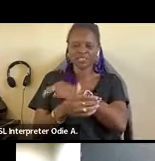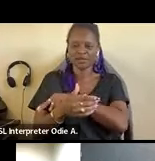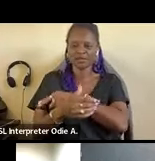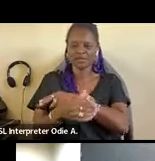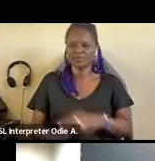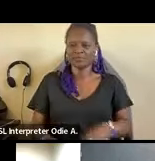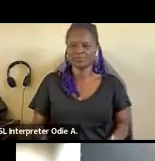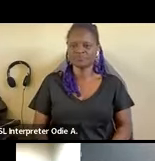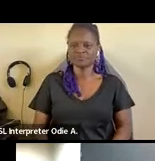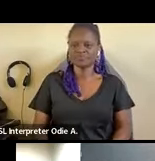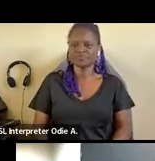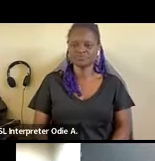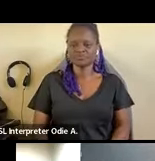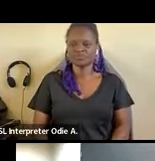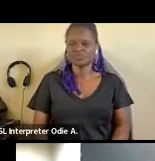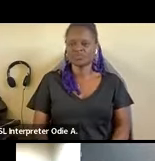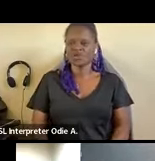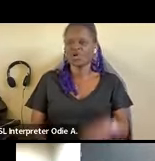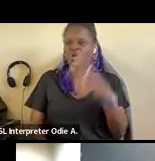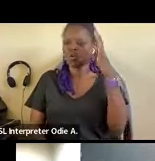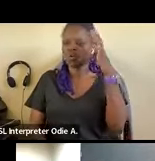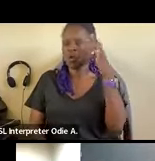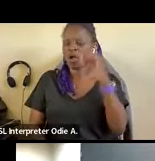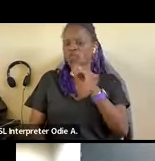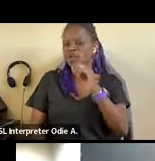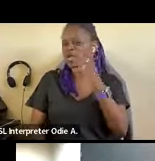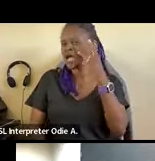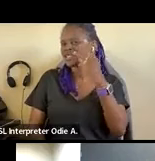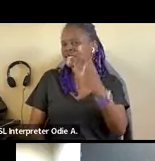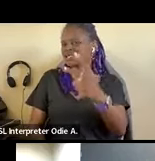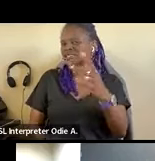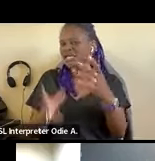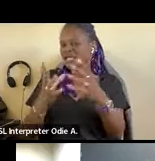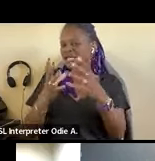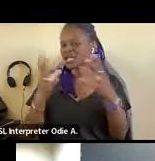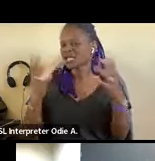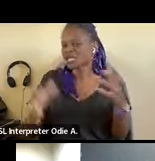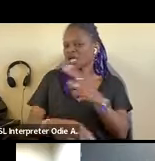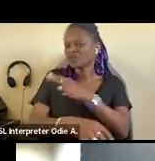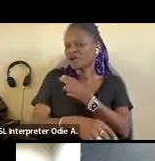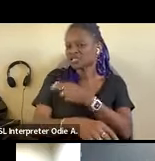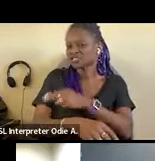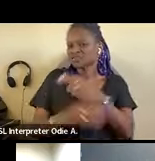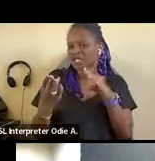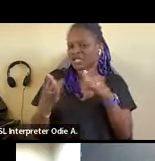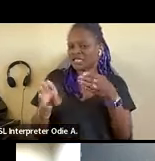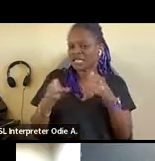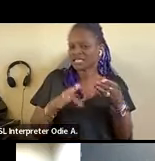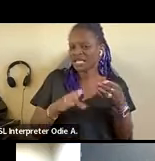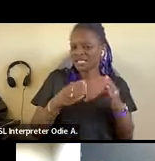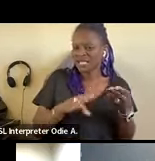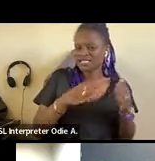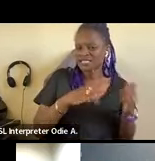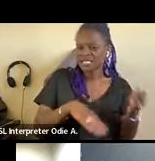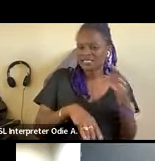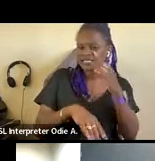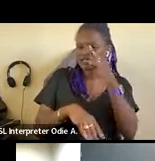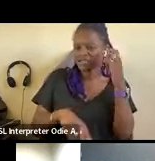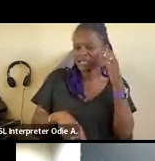The main reason we're not seeing the high rate of hospitalizations and deaths is because of the availability of evacuaciones and boosters.